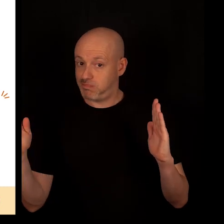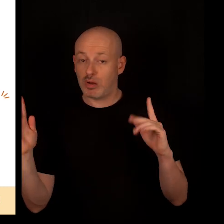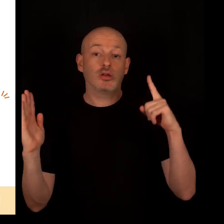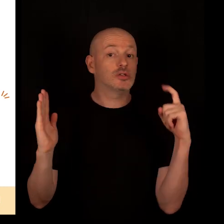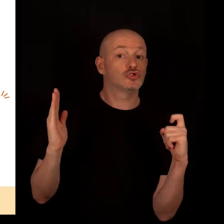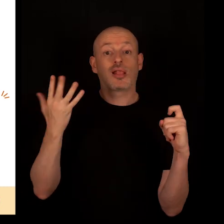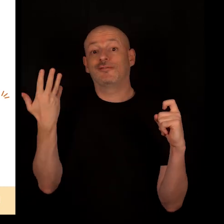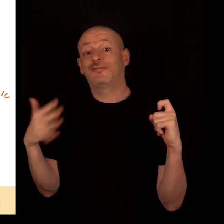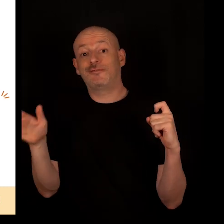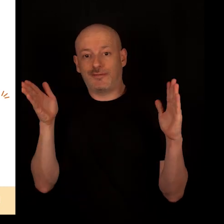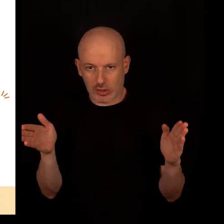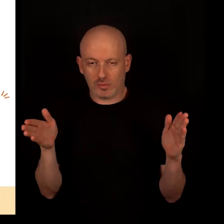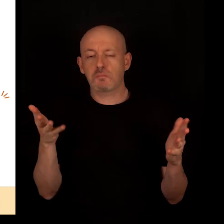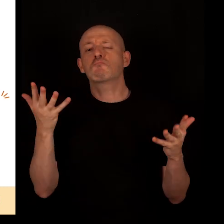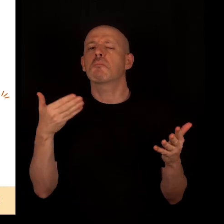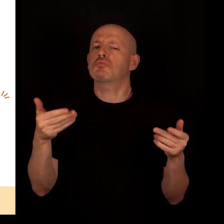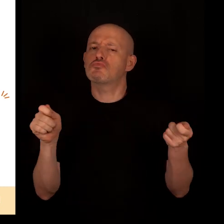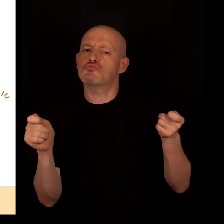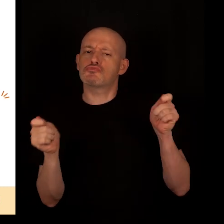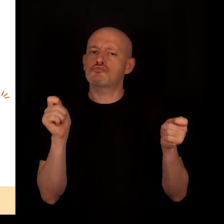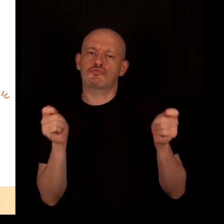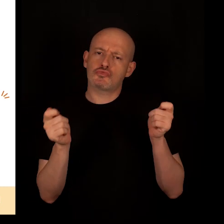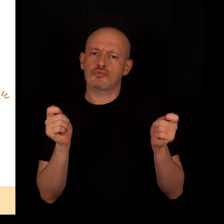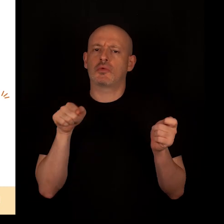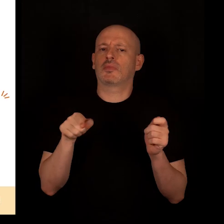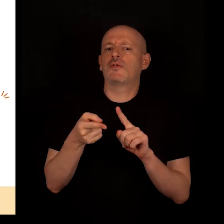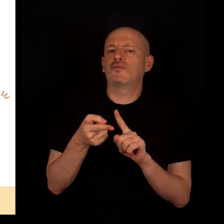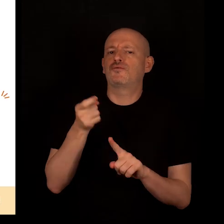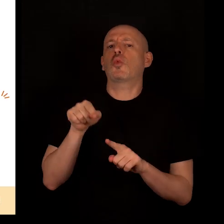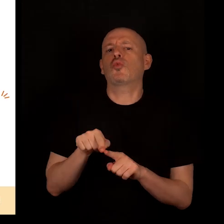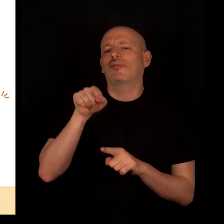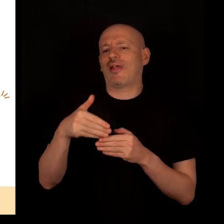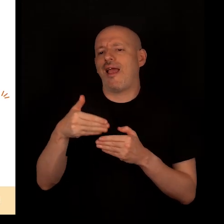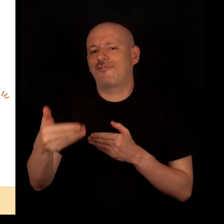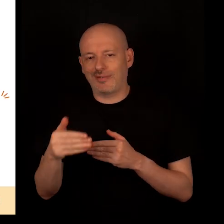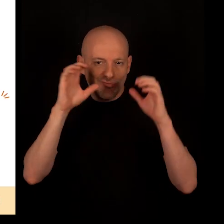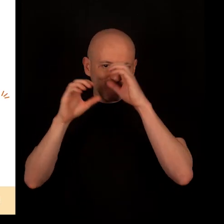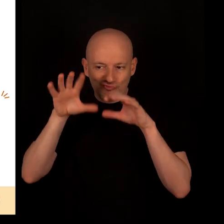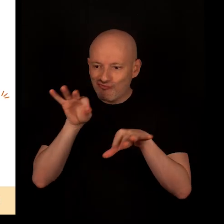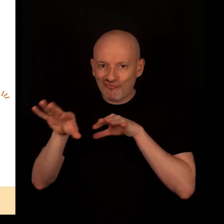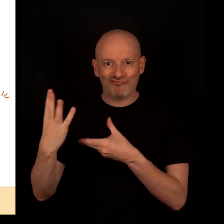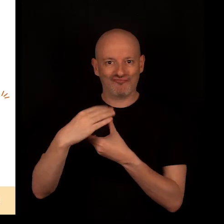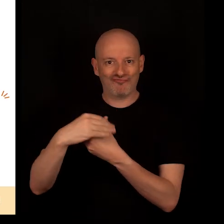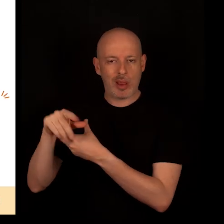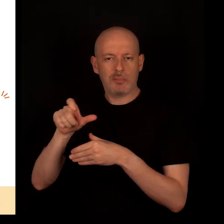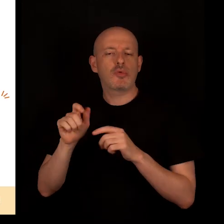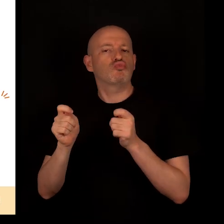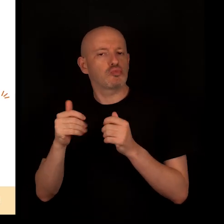starting and ending dates, maybe you have some changes, some adaptations now, after finding your residents.